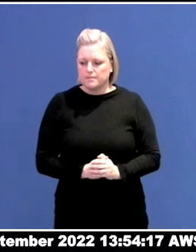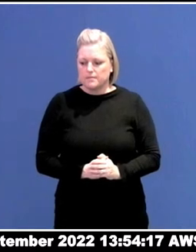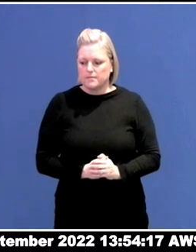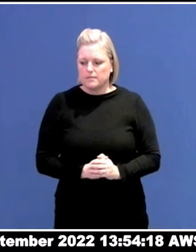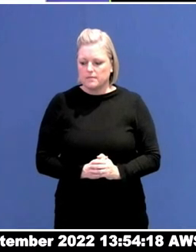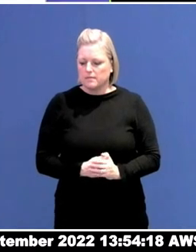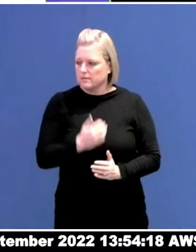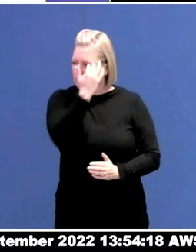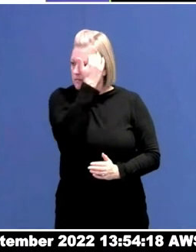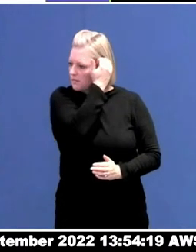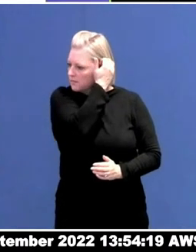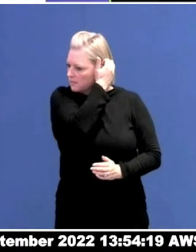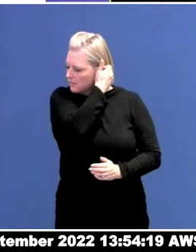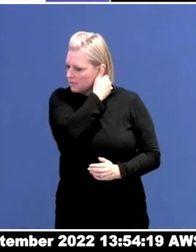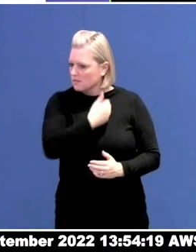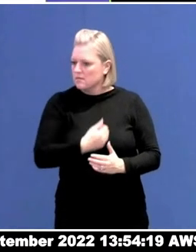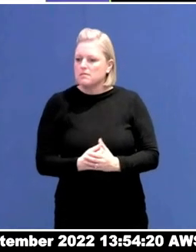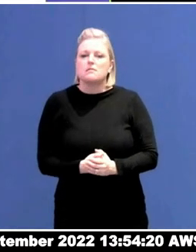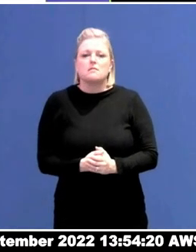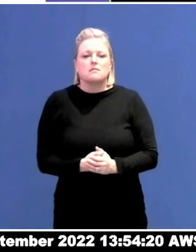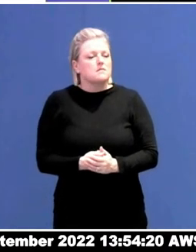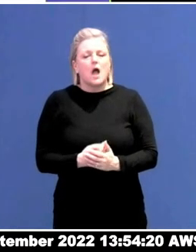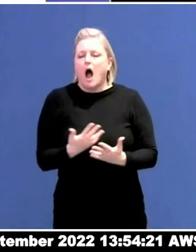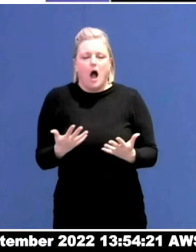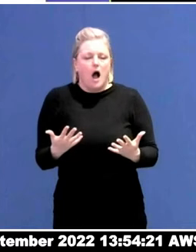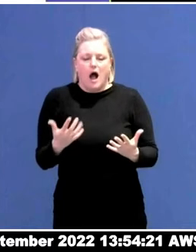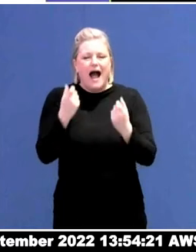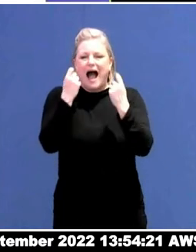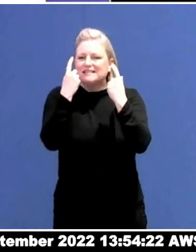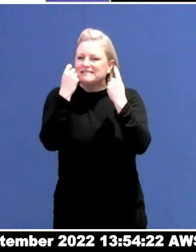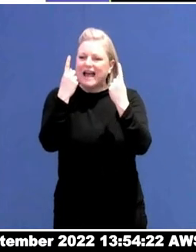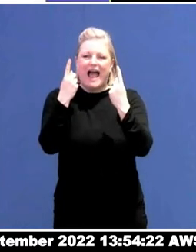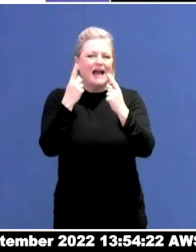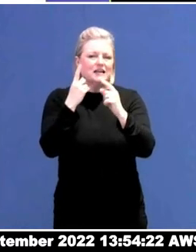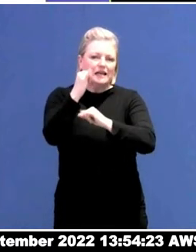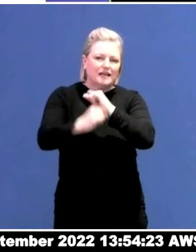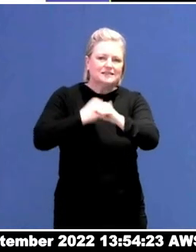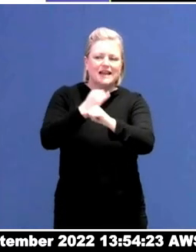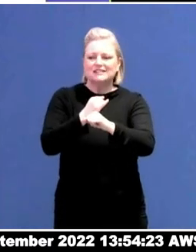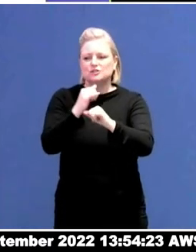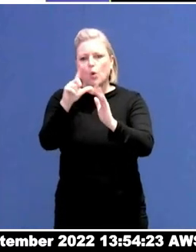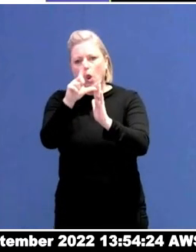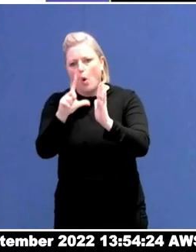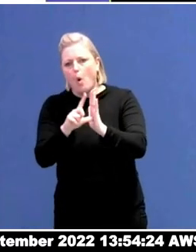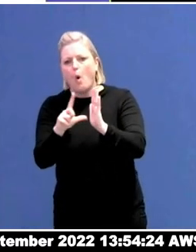propositions that we find in international human rights instruments and the objectives we are trying to achieve.